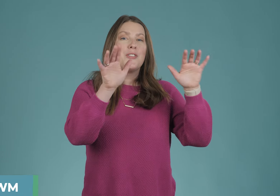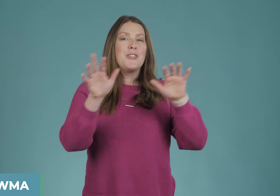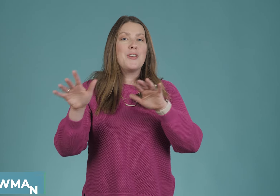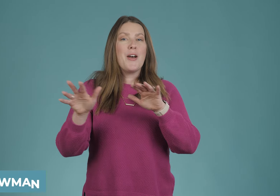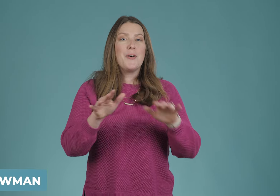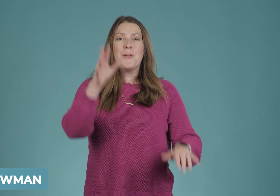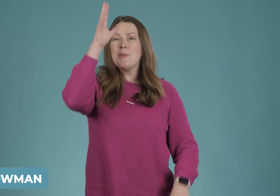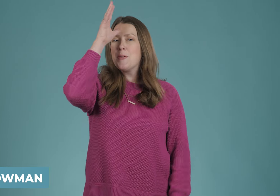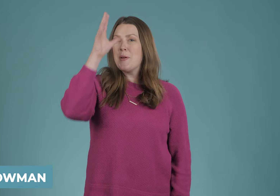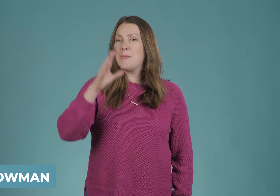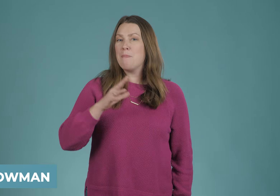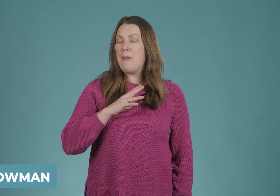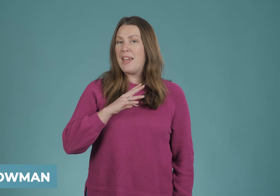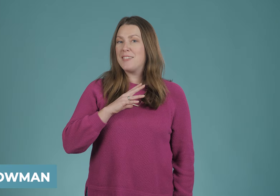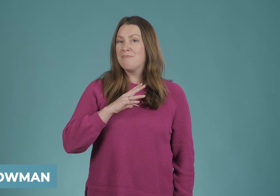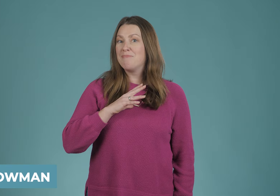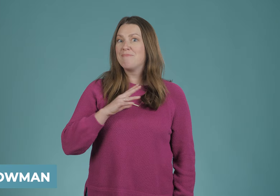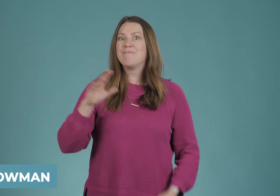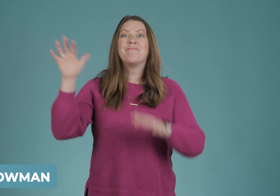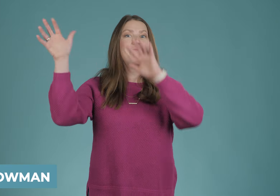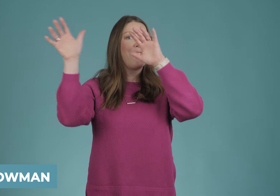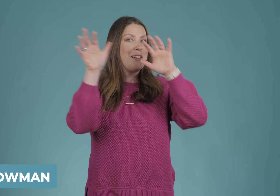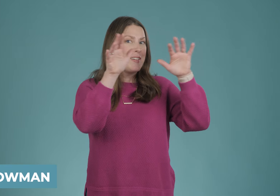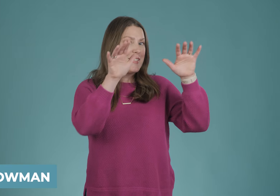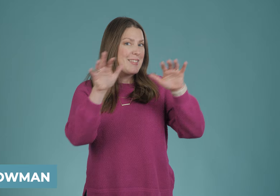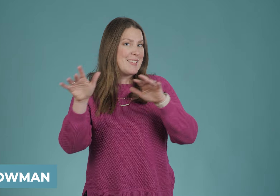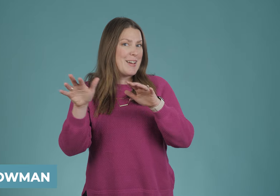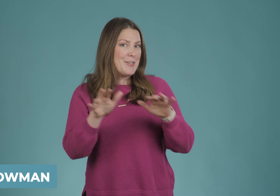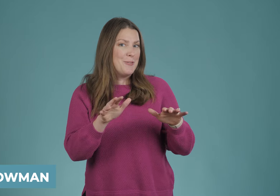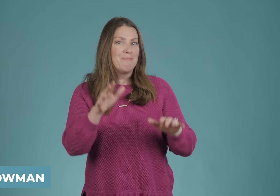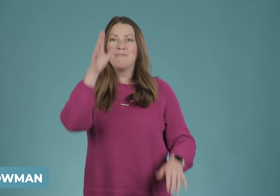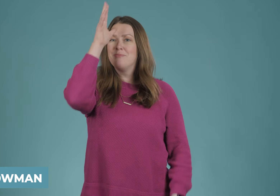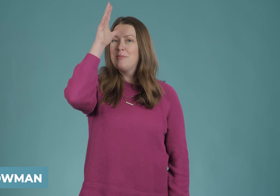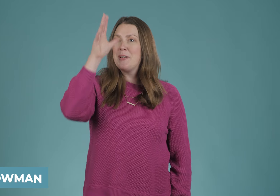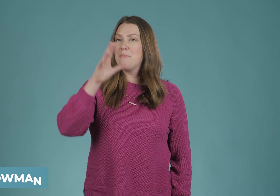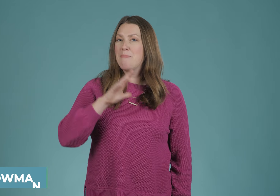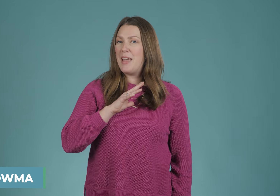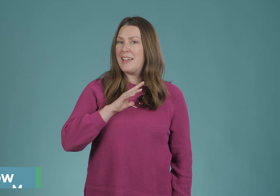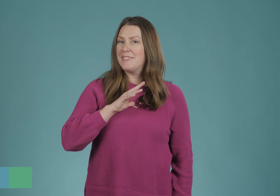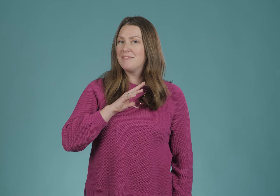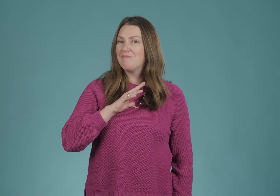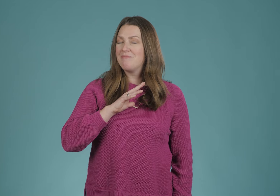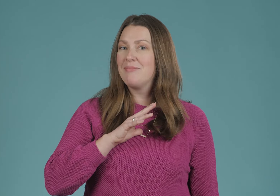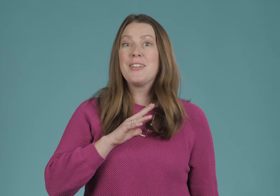Snowman